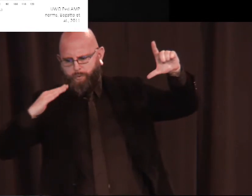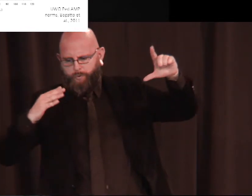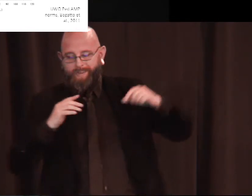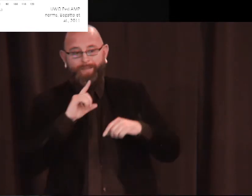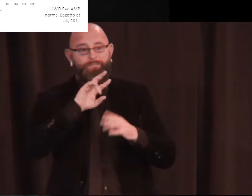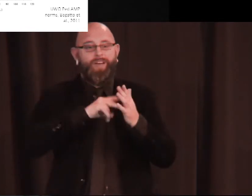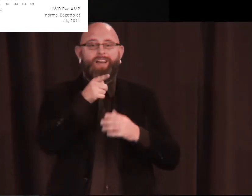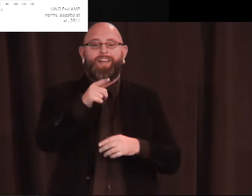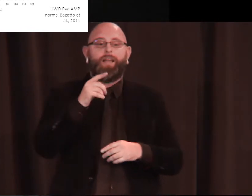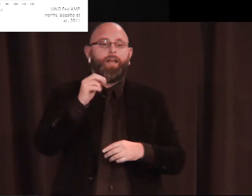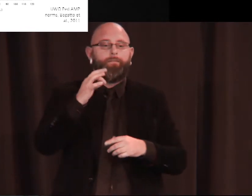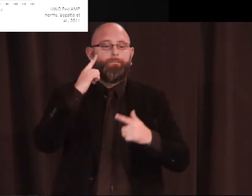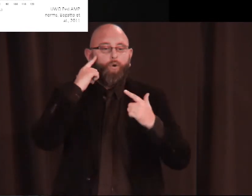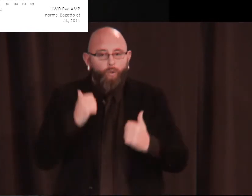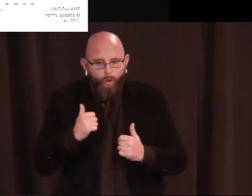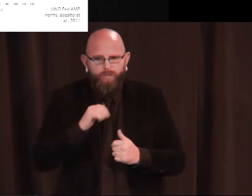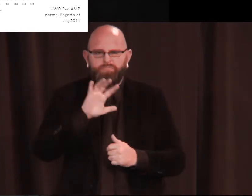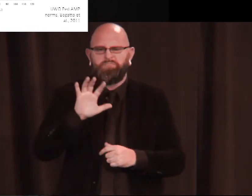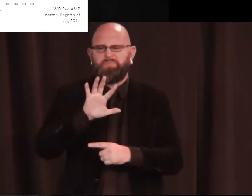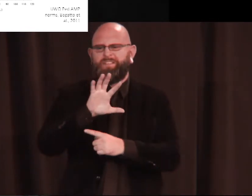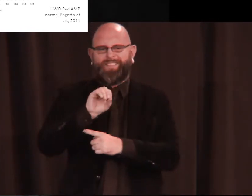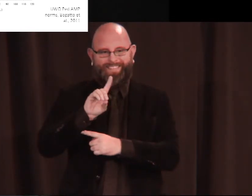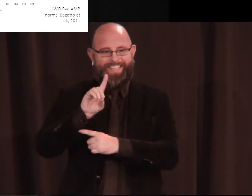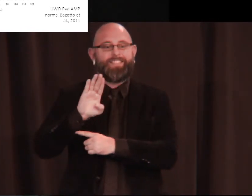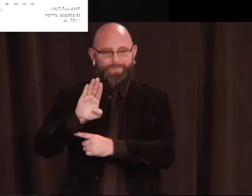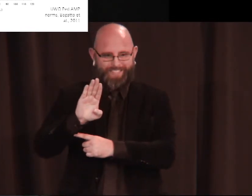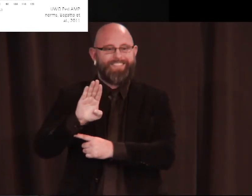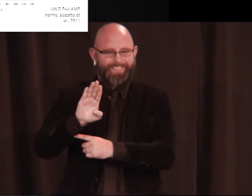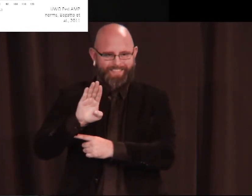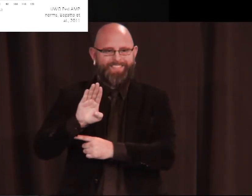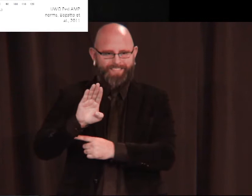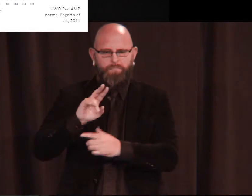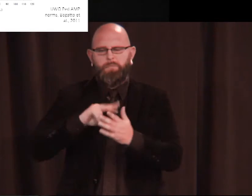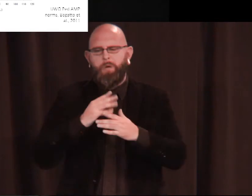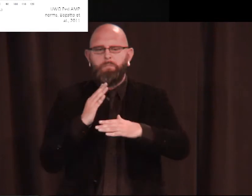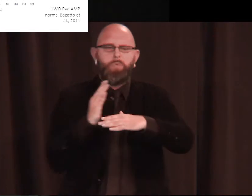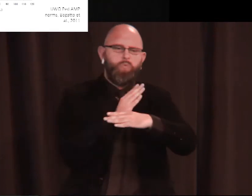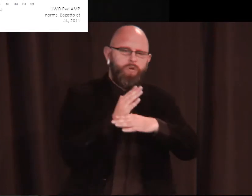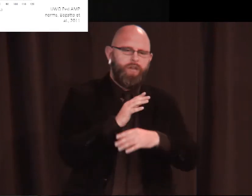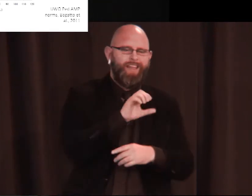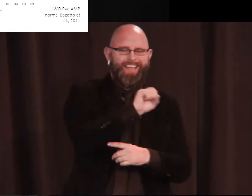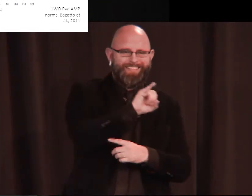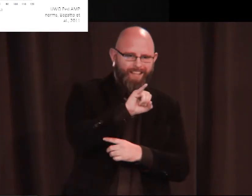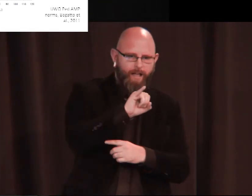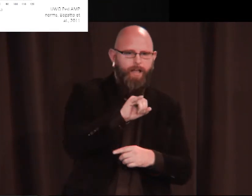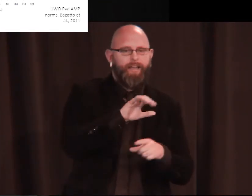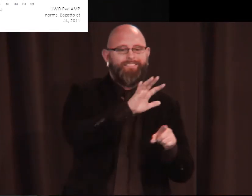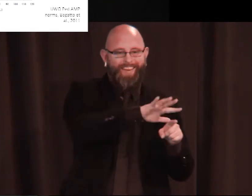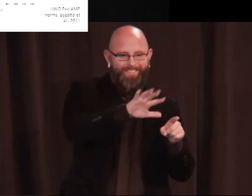the SII could range anywhere between 55 and 90 and it would still be within the average range,